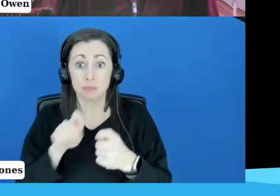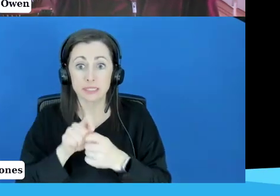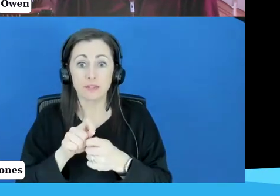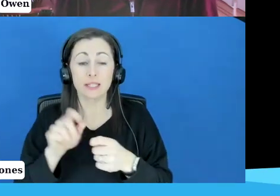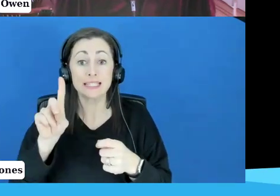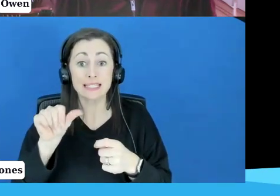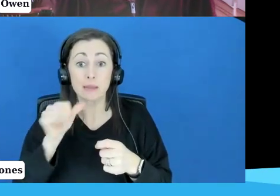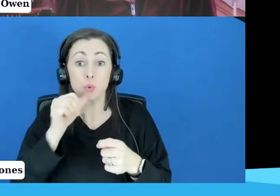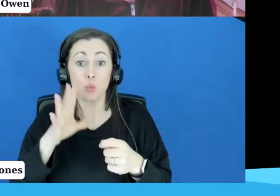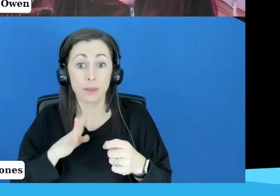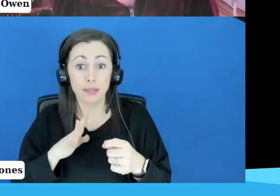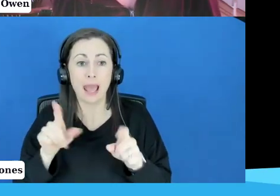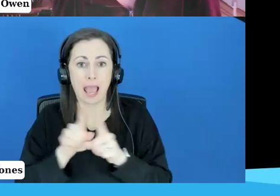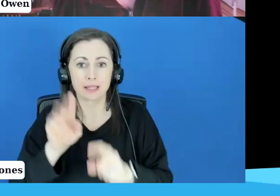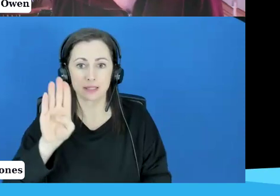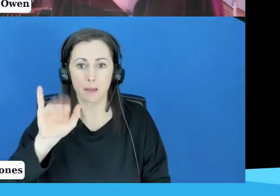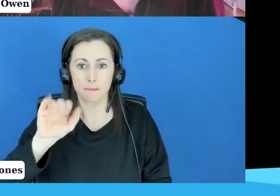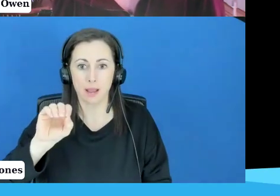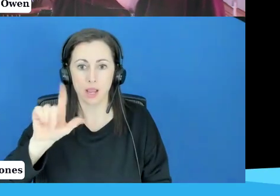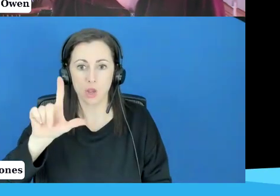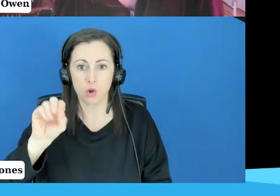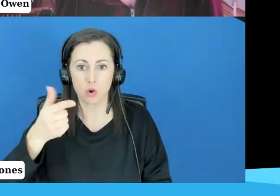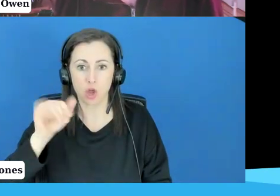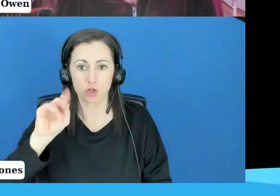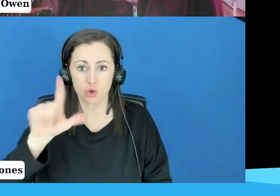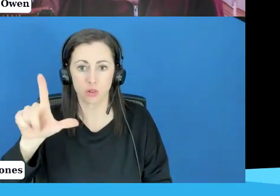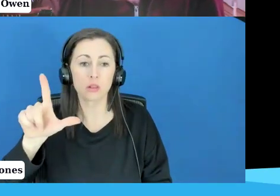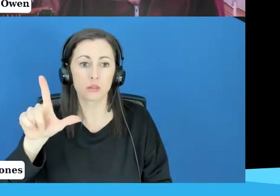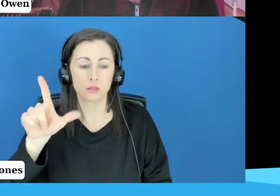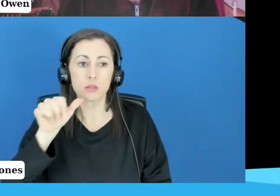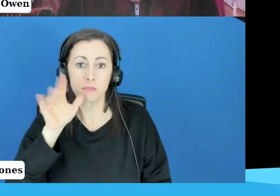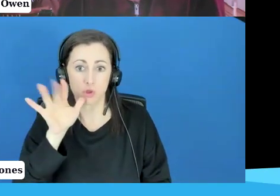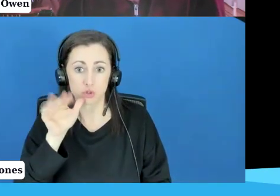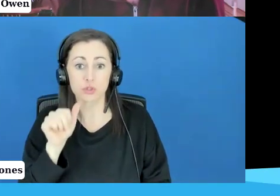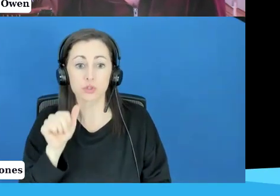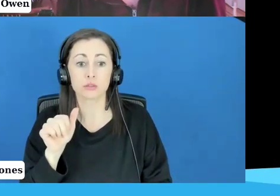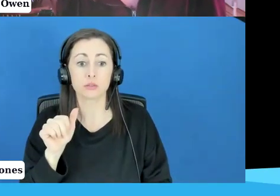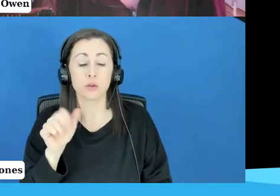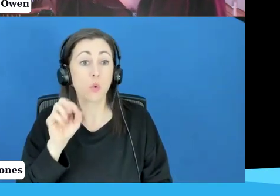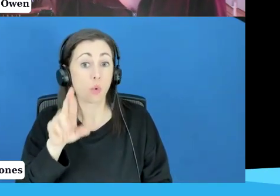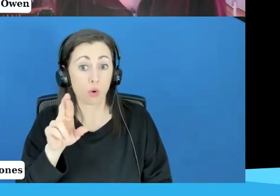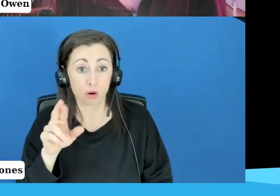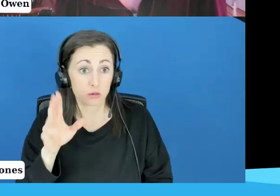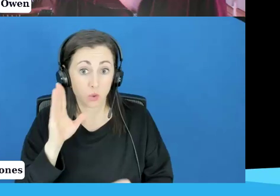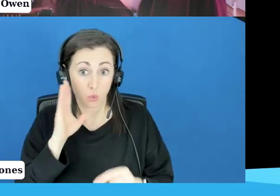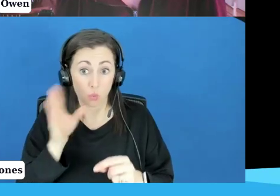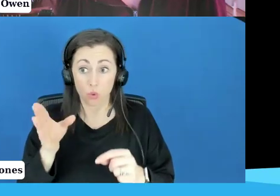No. And maybe even further than biological mothers, are you going to get accepted for adoption because you have a disability?